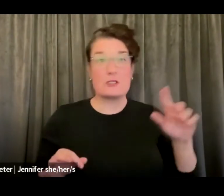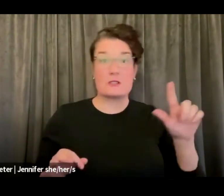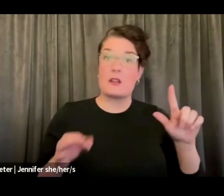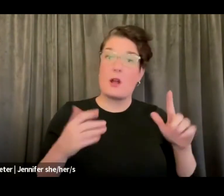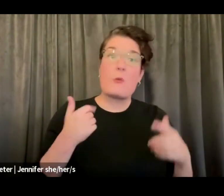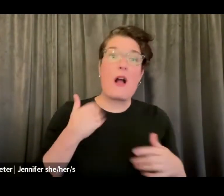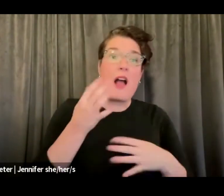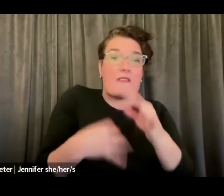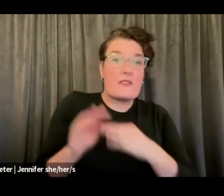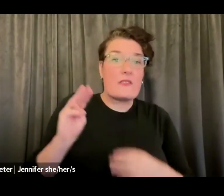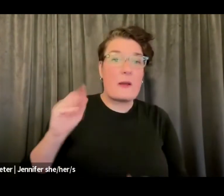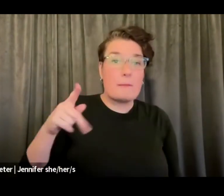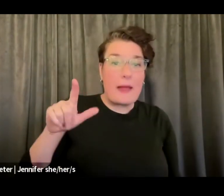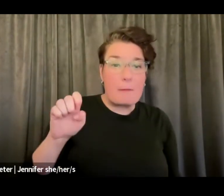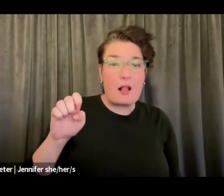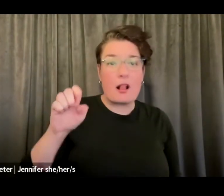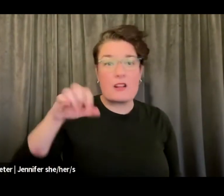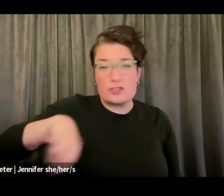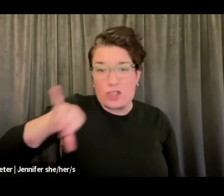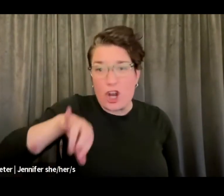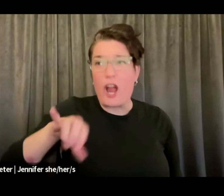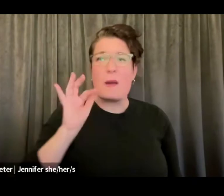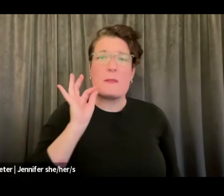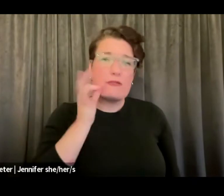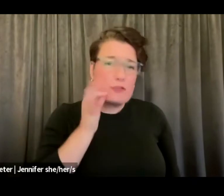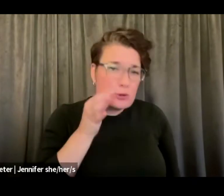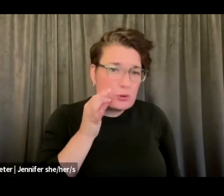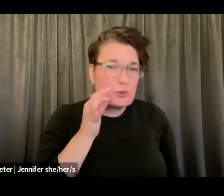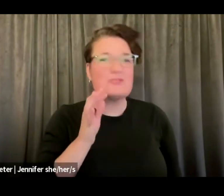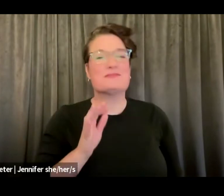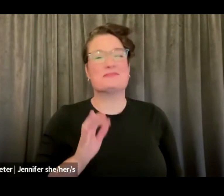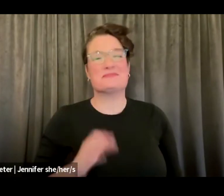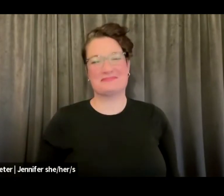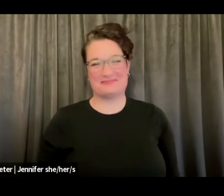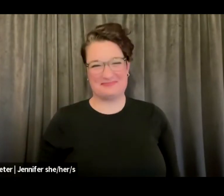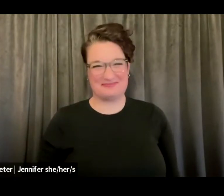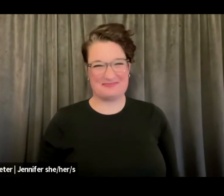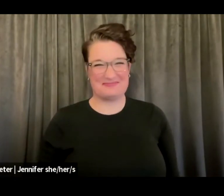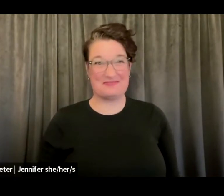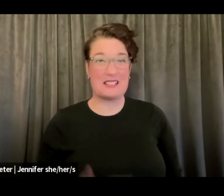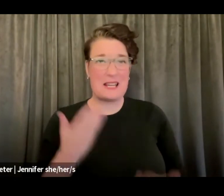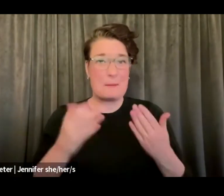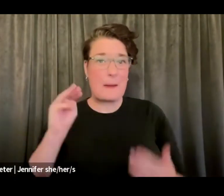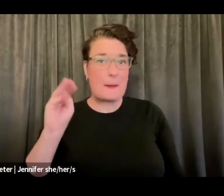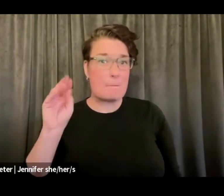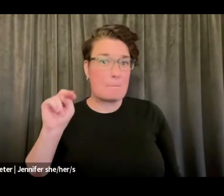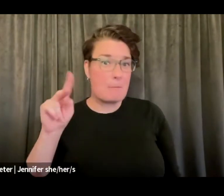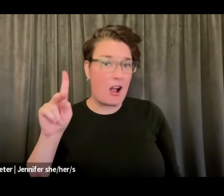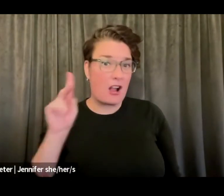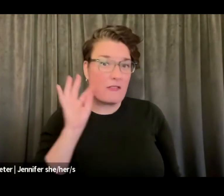Lukaza: we'll have maple syrup We'll have all the we'll have fruit Nomy: Mm-hmm maybe some monk fruit